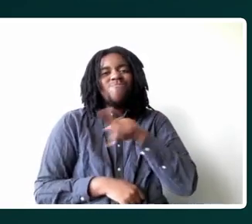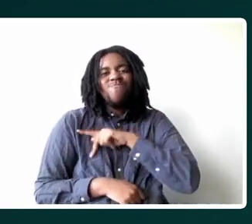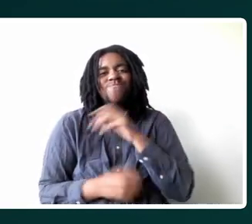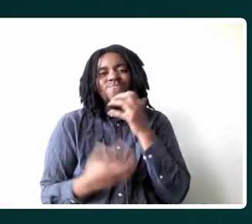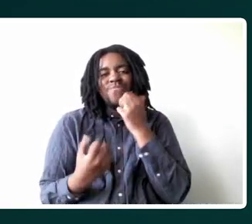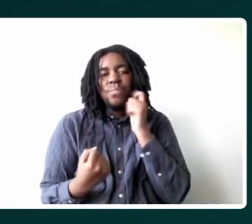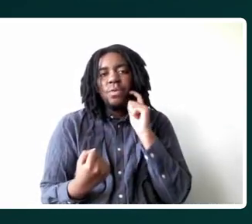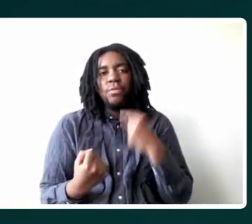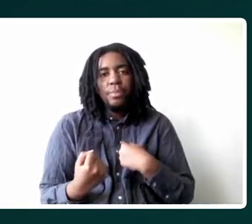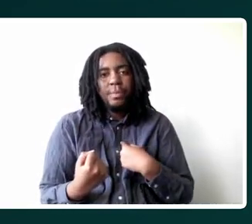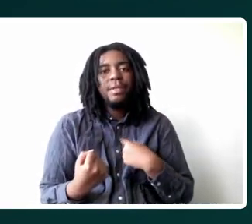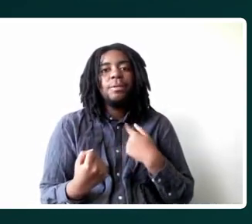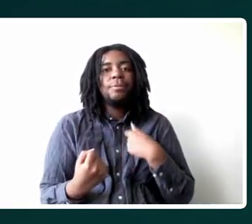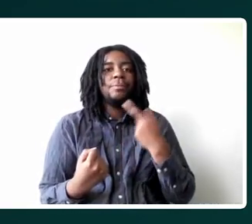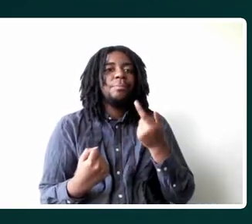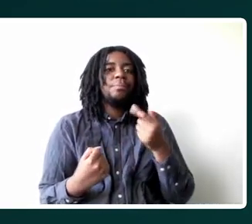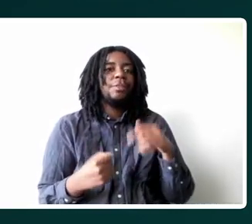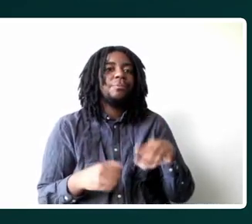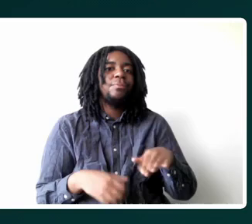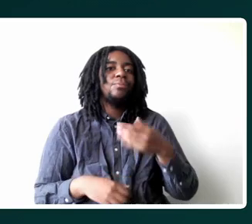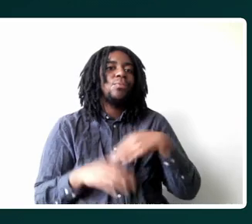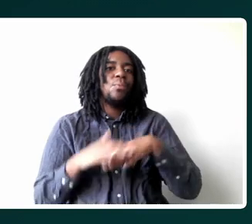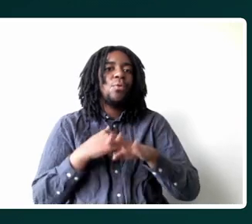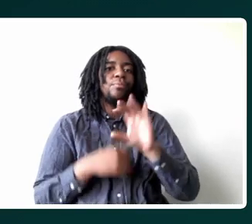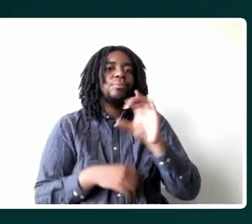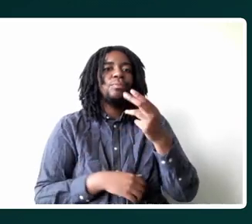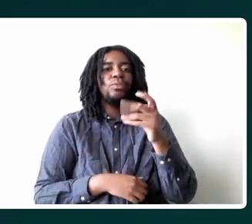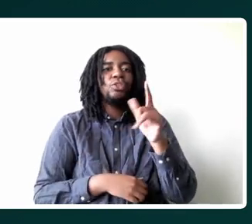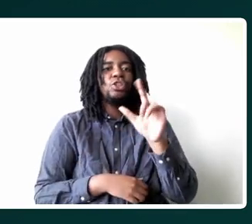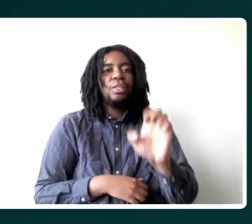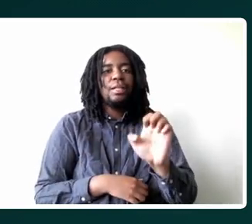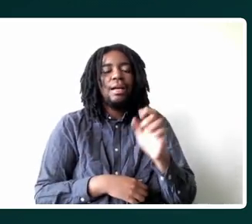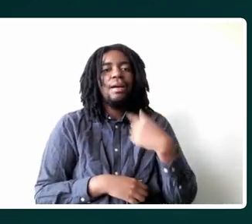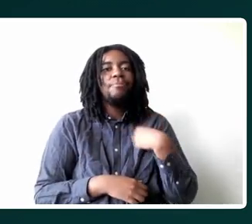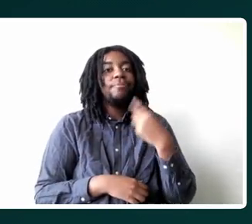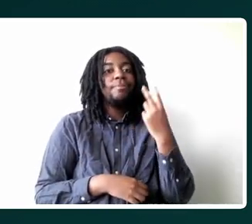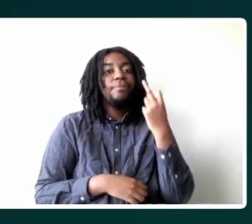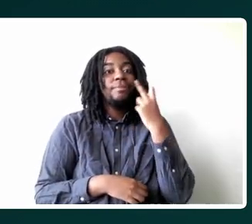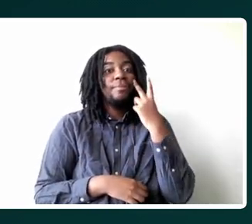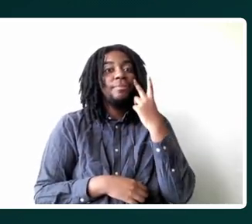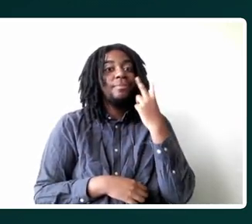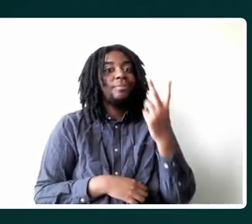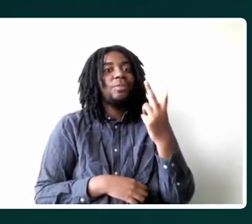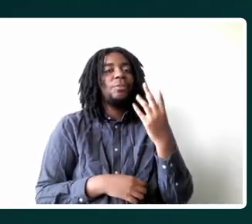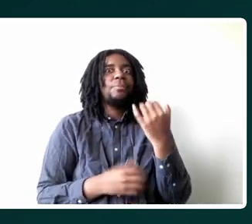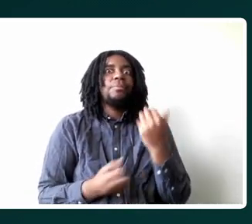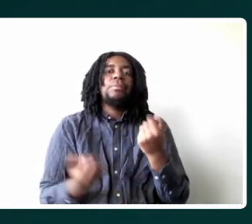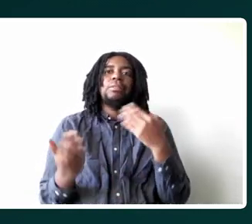Chile as a child. I have witnessed time and time again throughout the years the transformational